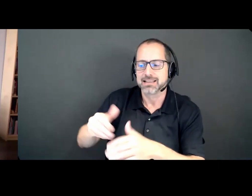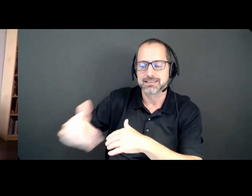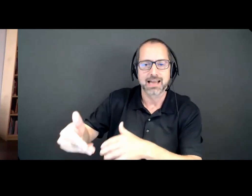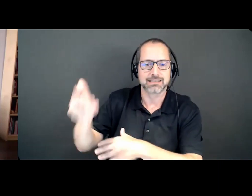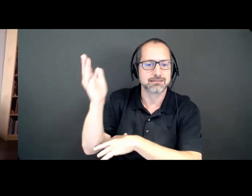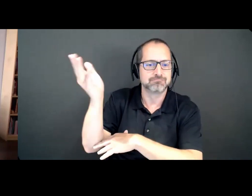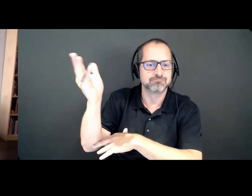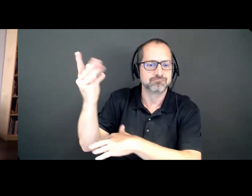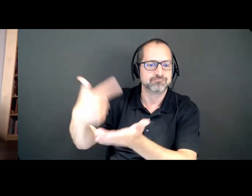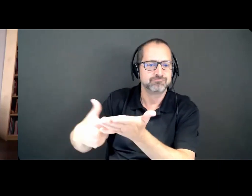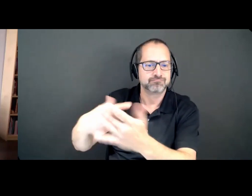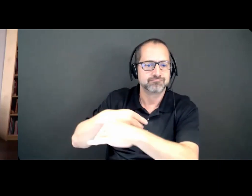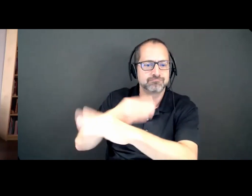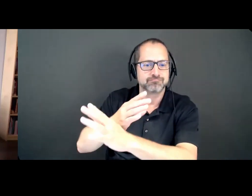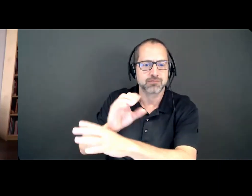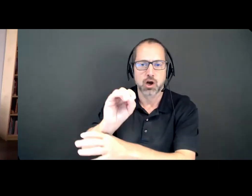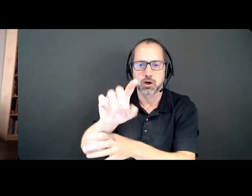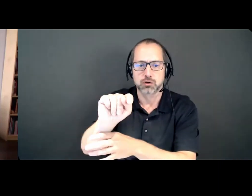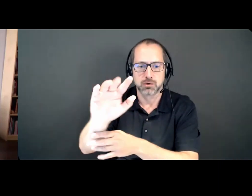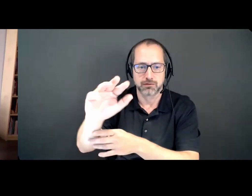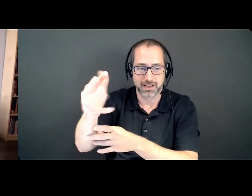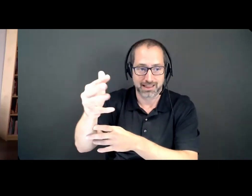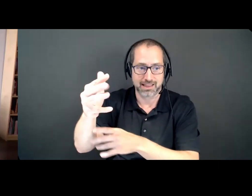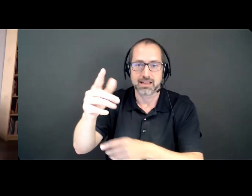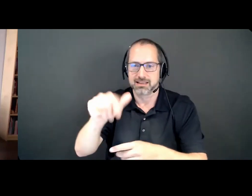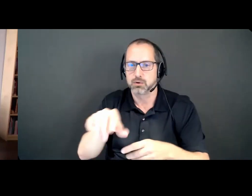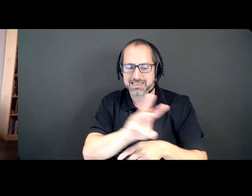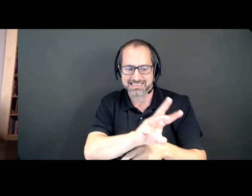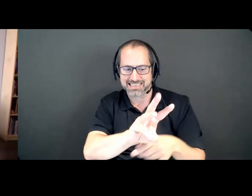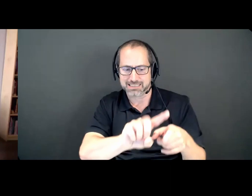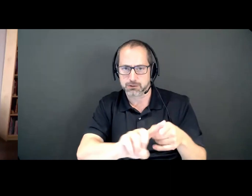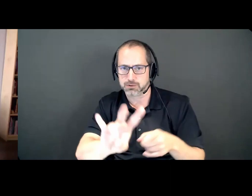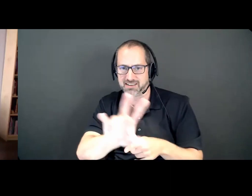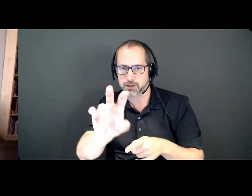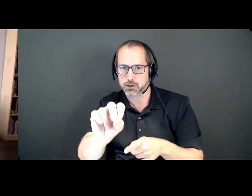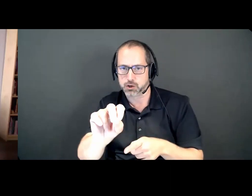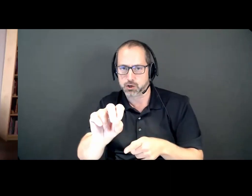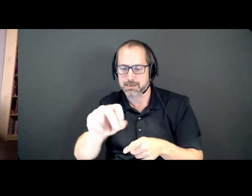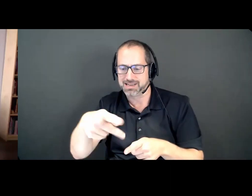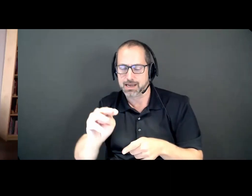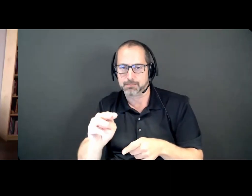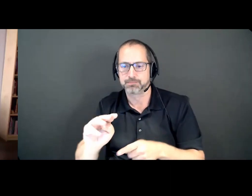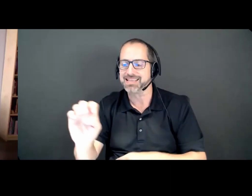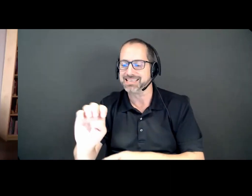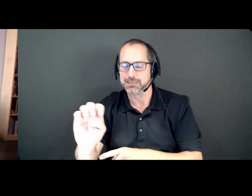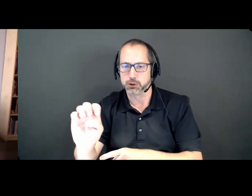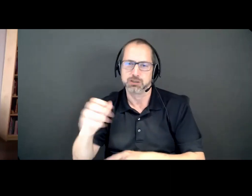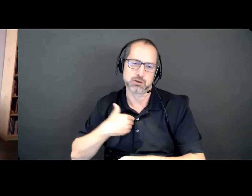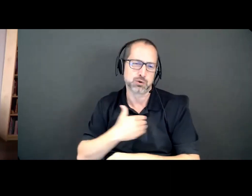5th. This time it will be 6:00 p.m. to 7:30 p.m. Eastern time, Toronto-based time and is called